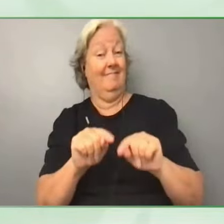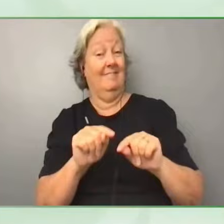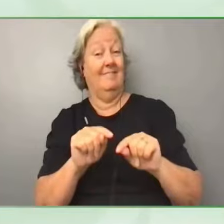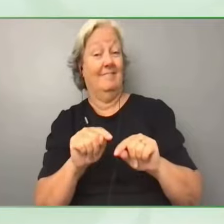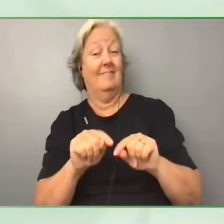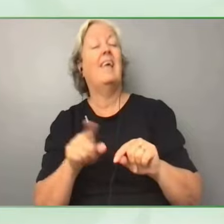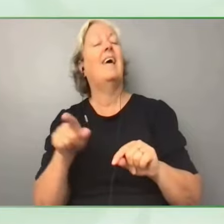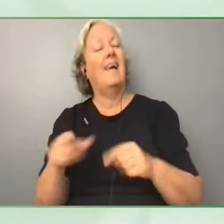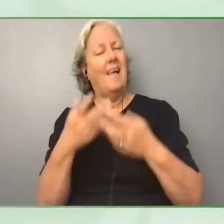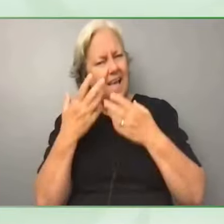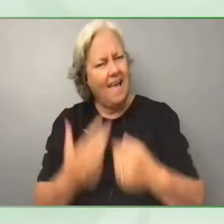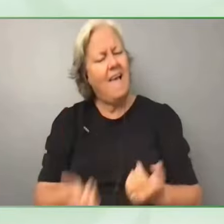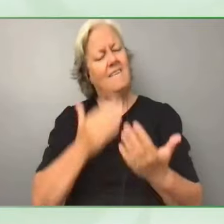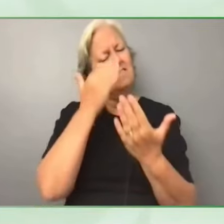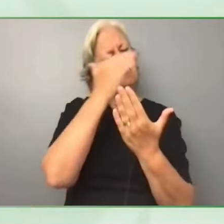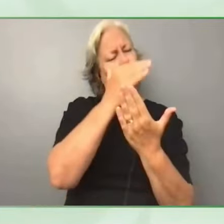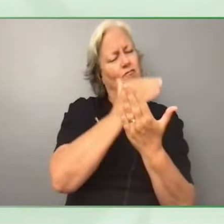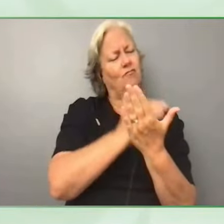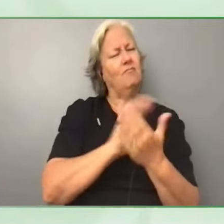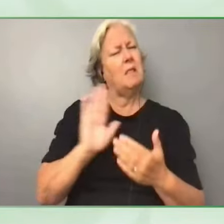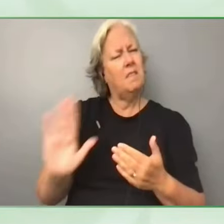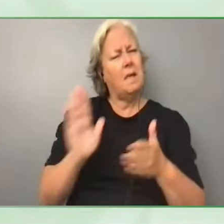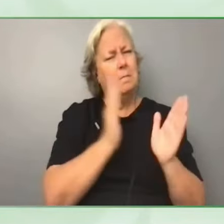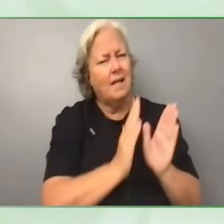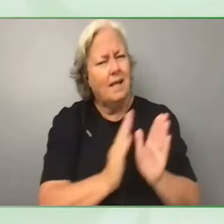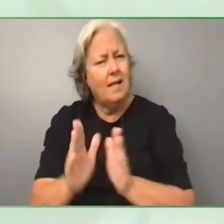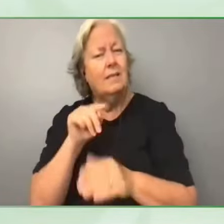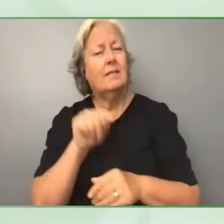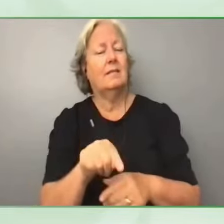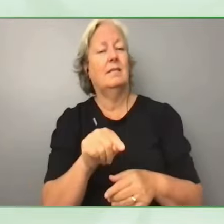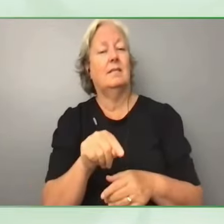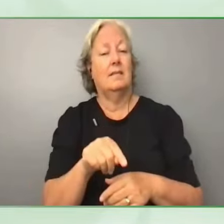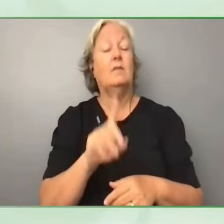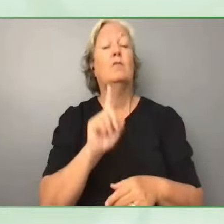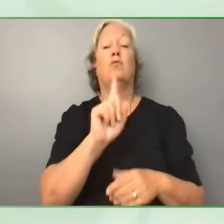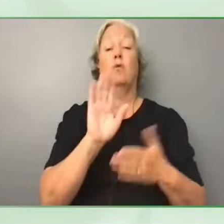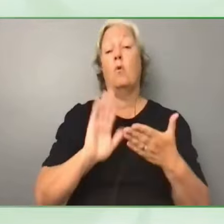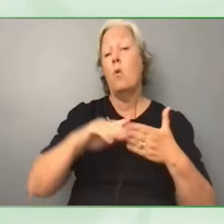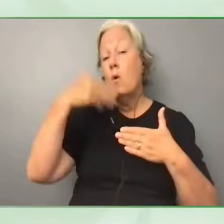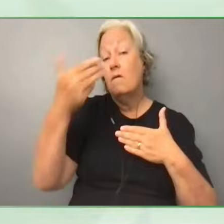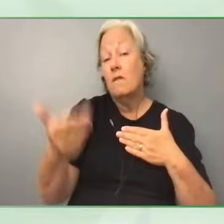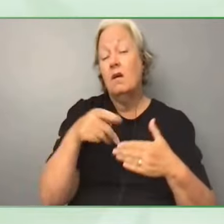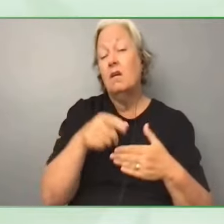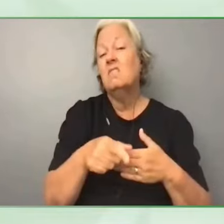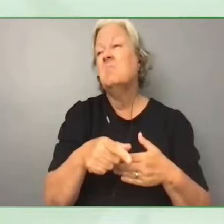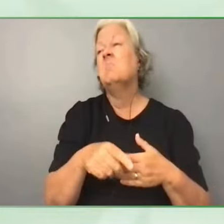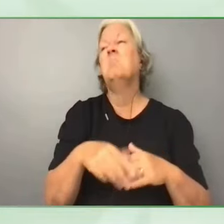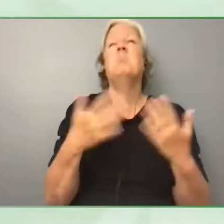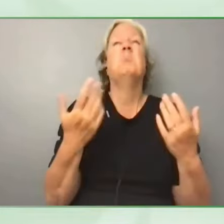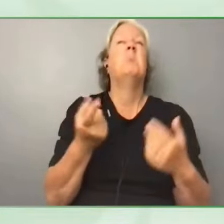After that, once in several months, they have a revision of the plan,